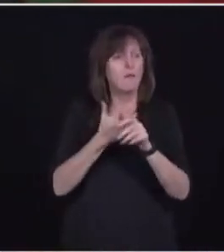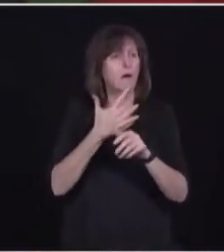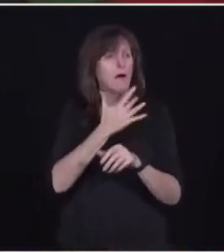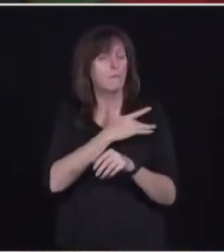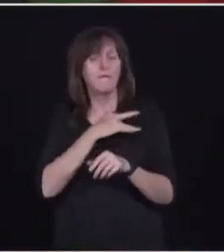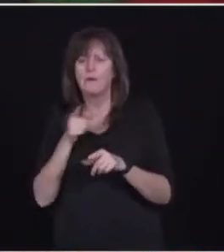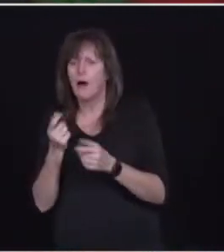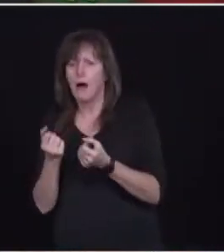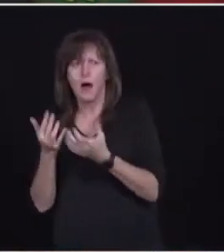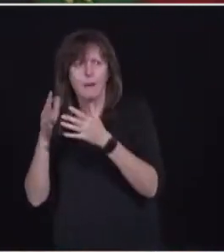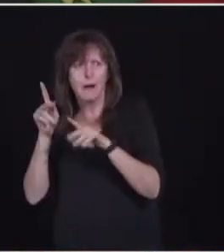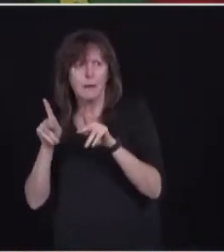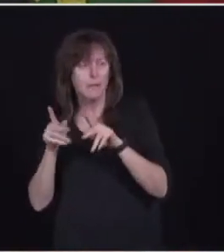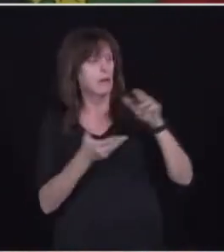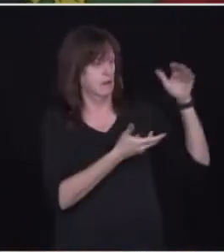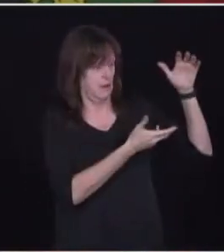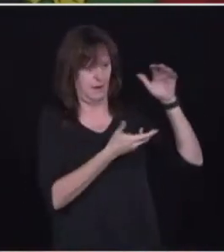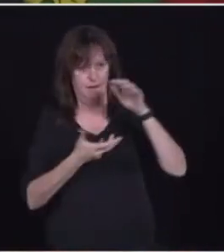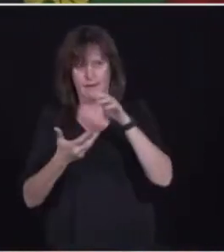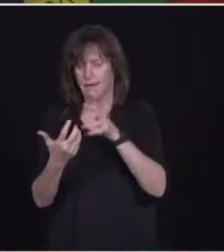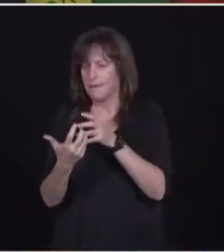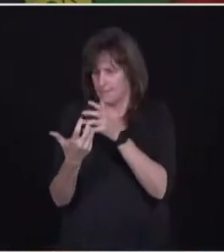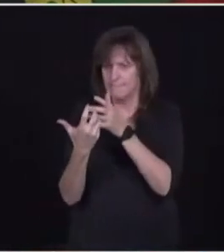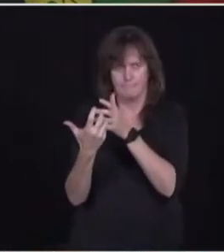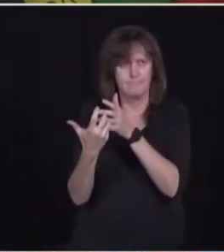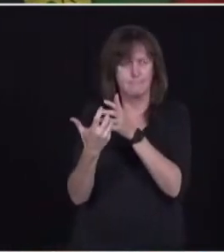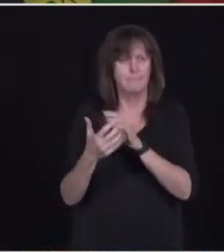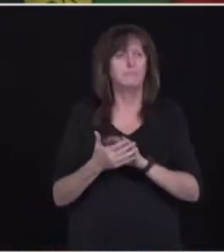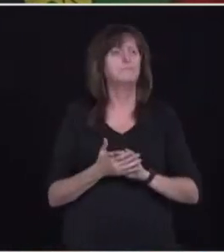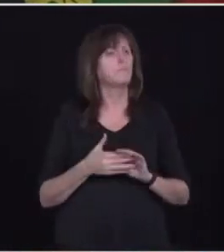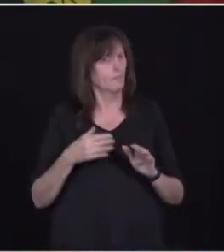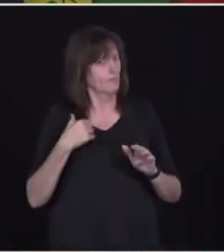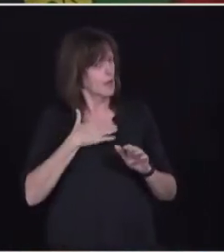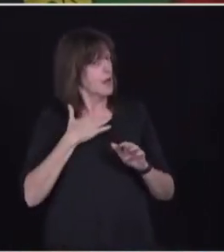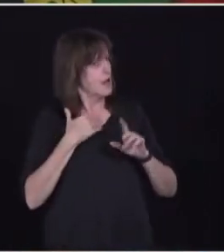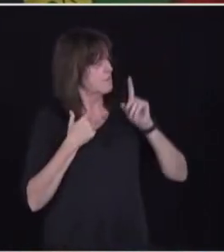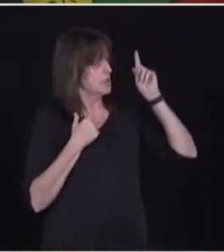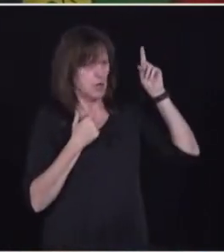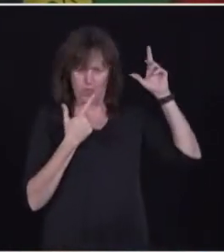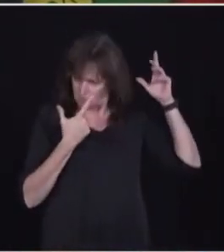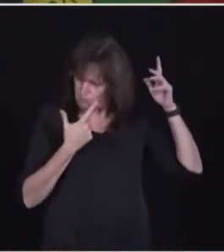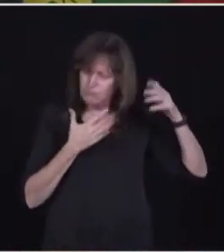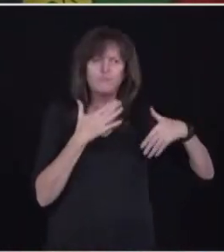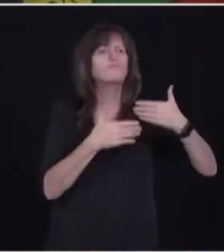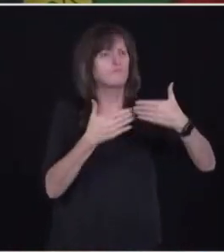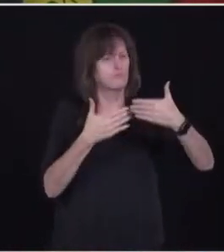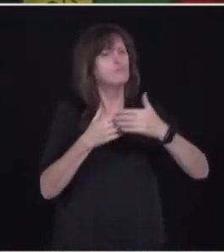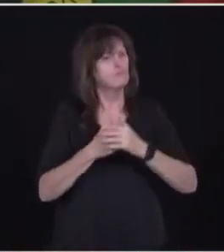and allocated based on per capita, and I am glad we are doing that. Our top priority remains getting the